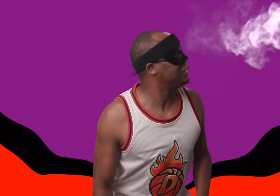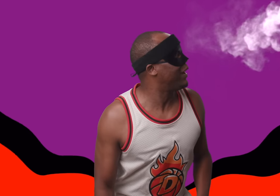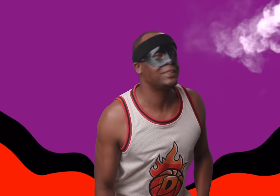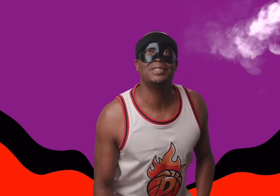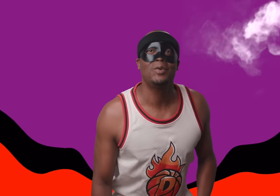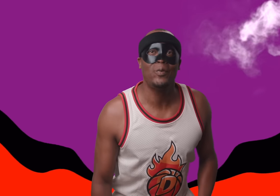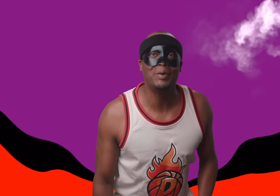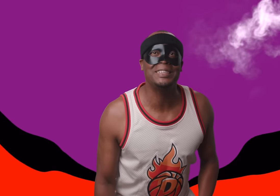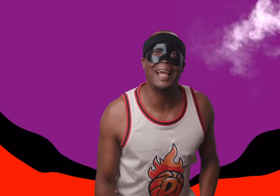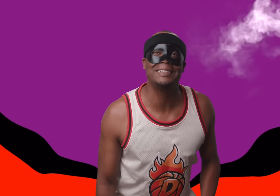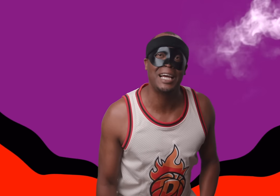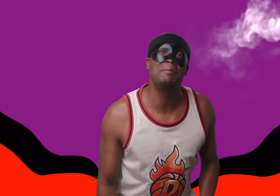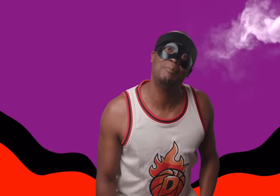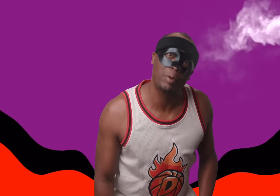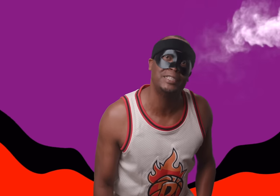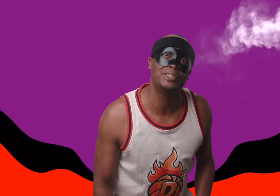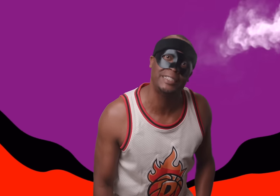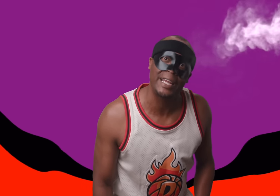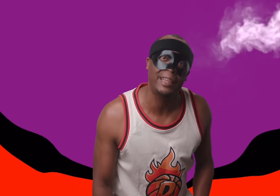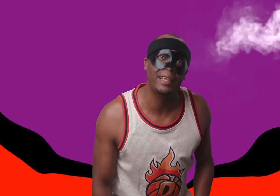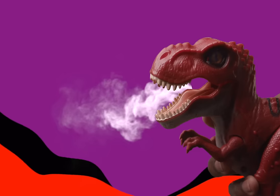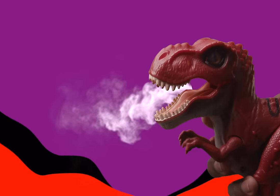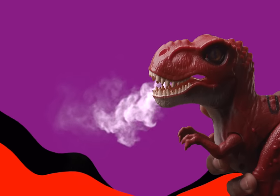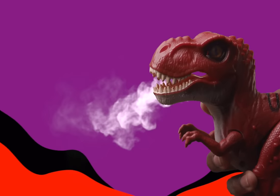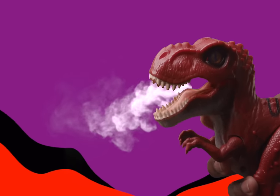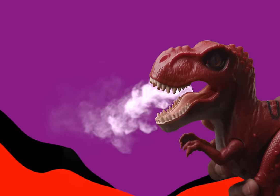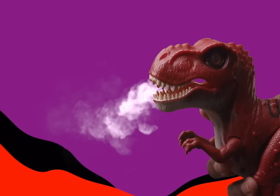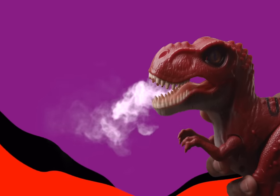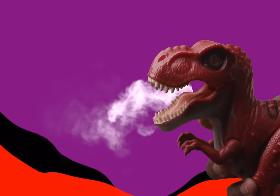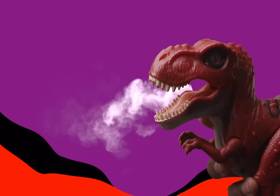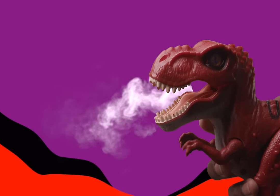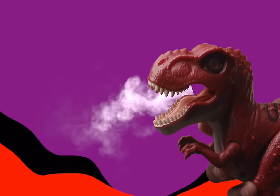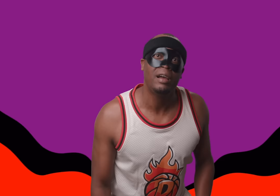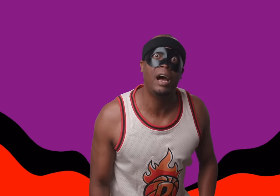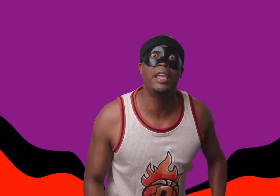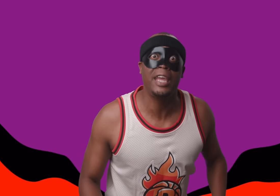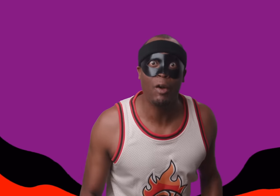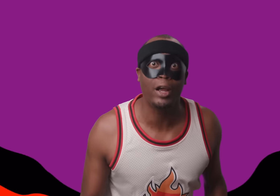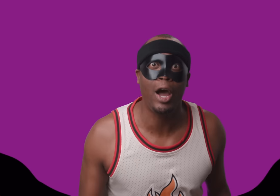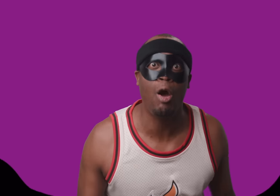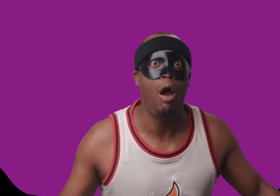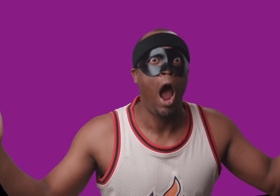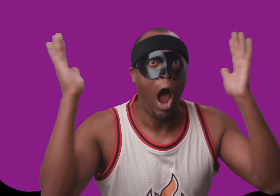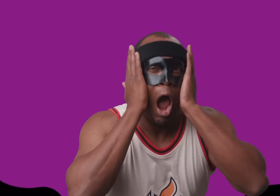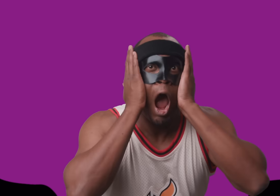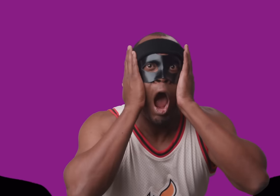T Rex, when was the last time you brushed your teeth? Uh, a year? A year ago? Oh, no!